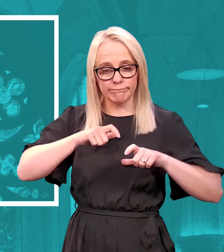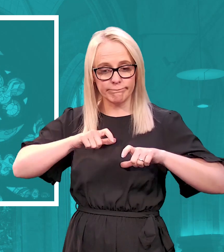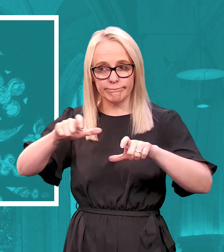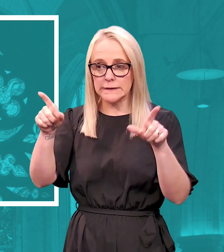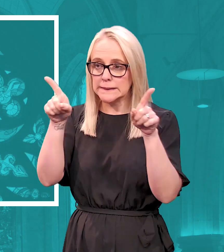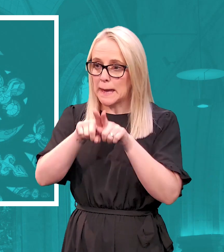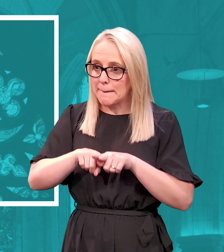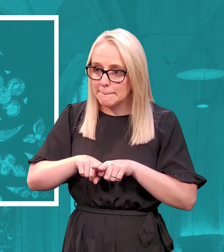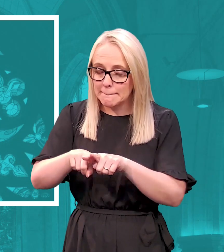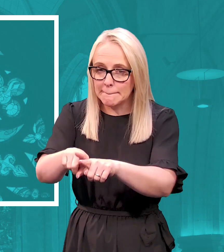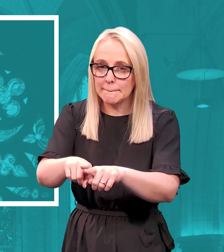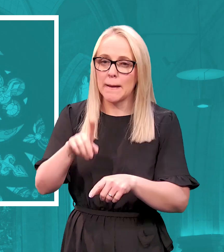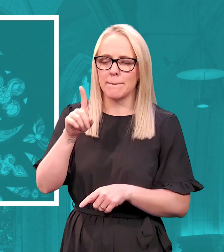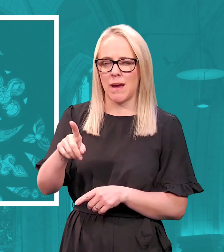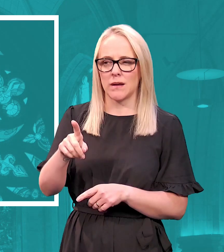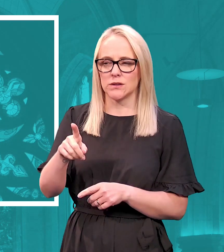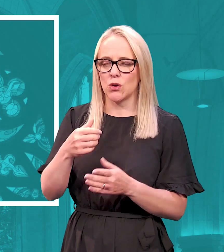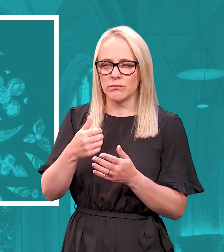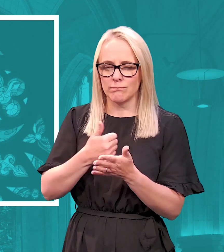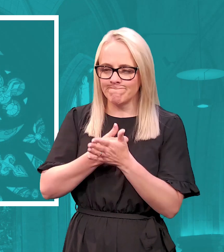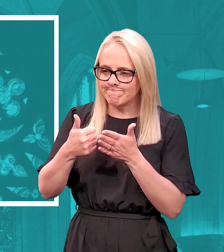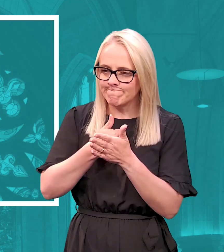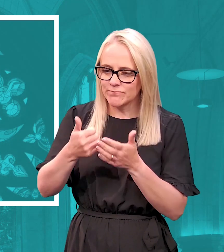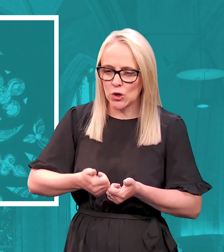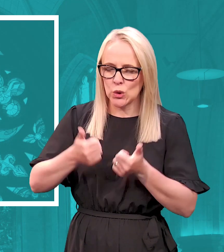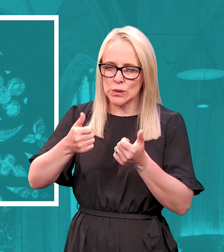but it is always good to take stock from time to time.